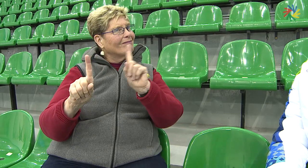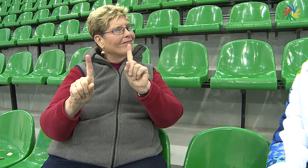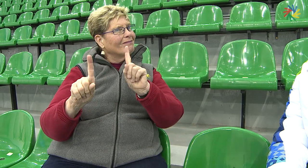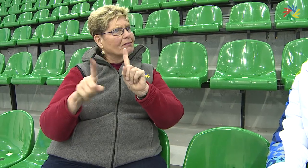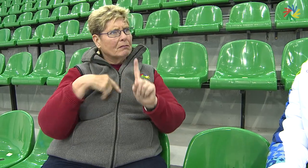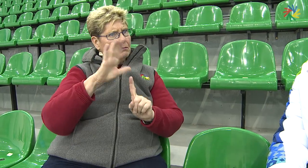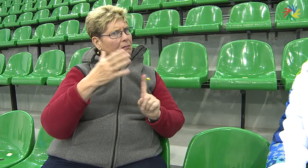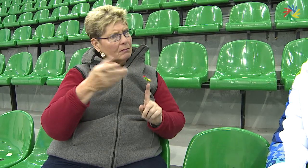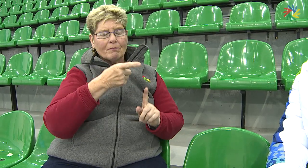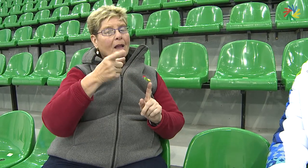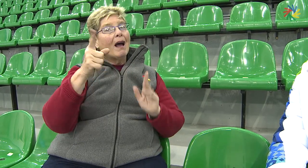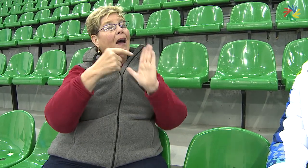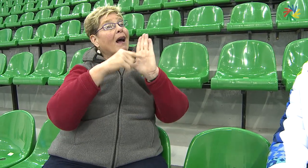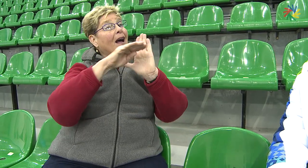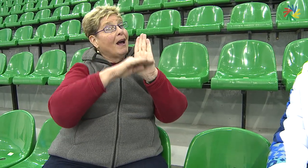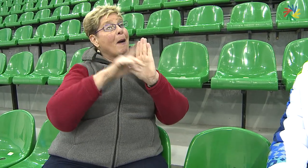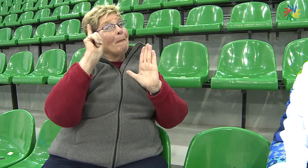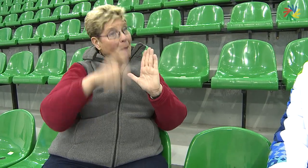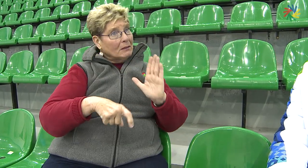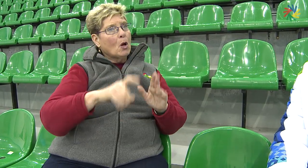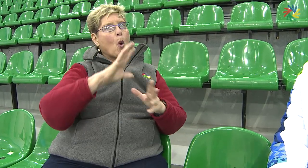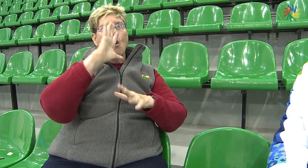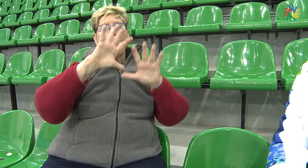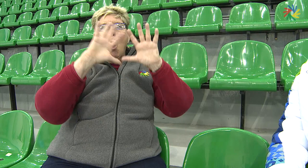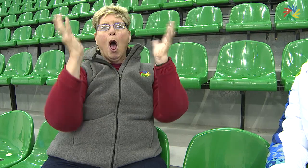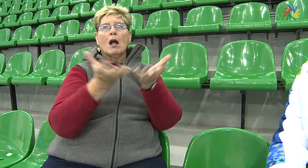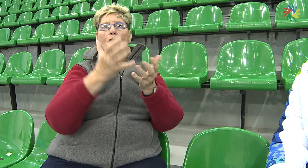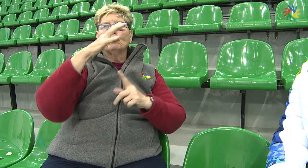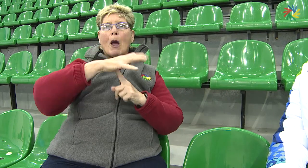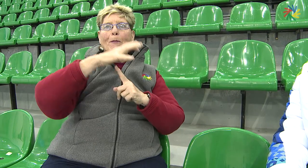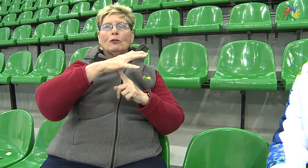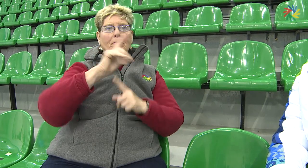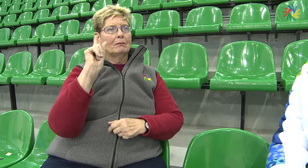without hosting a world championship first.